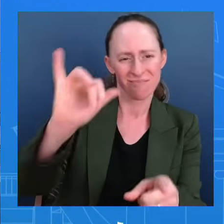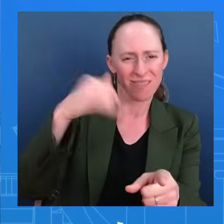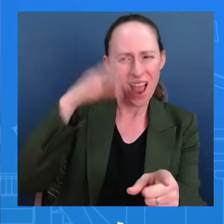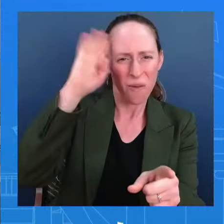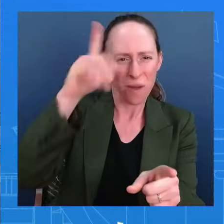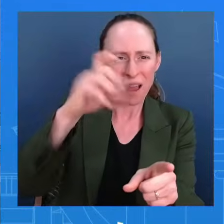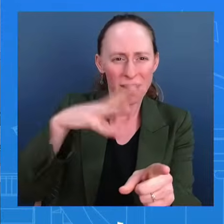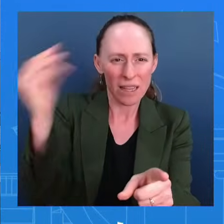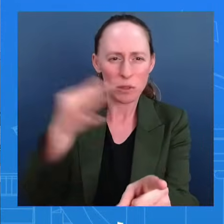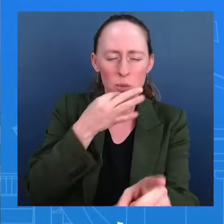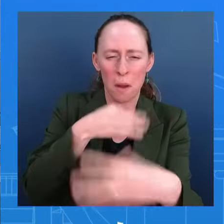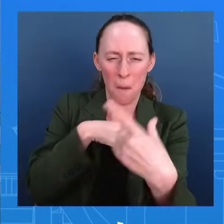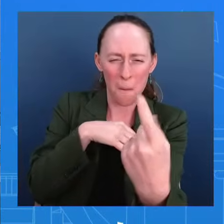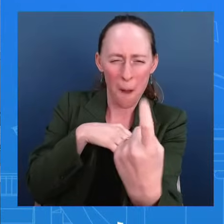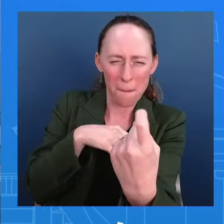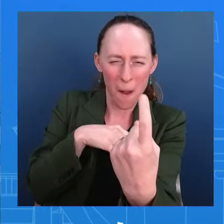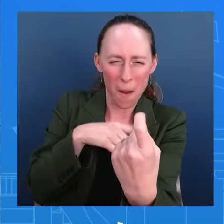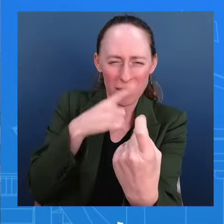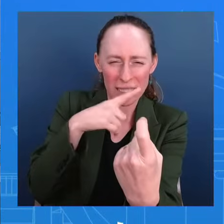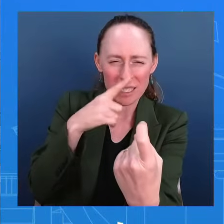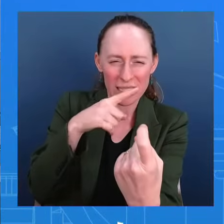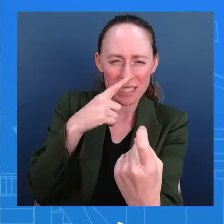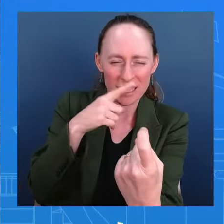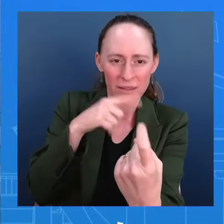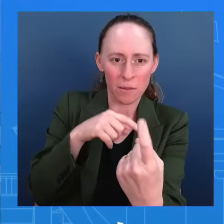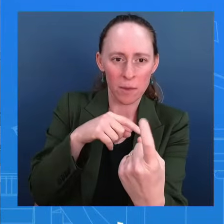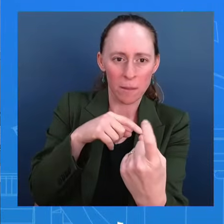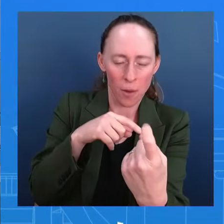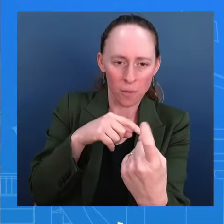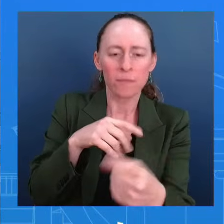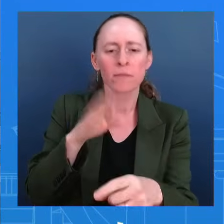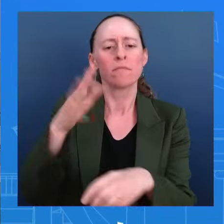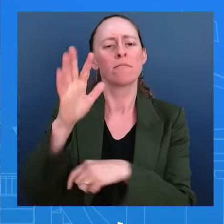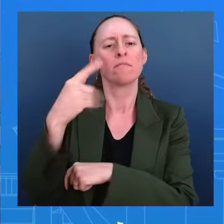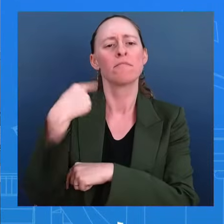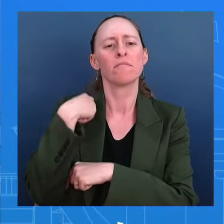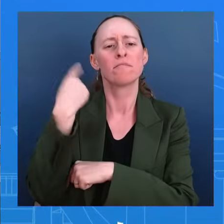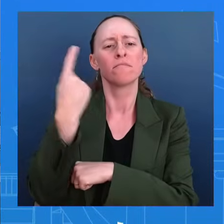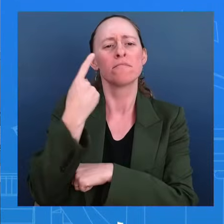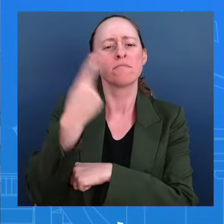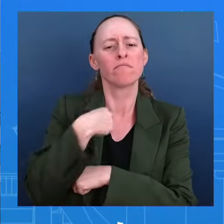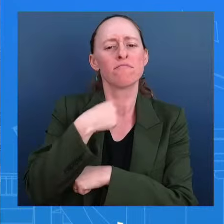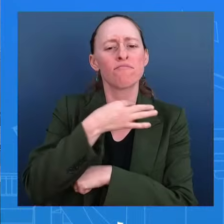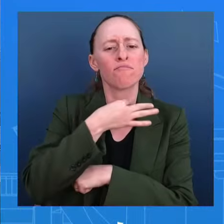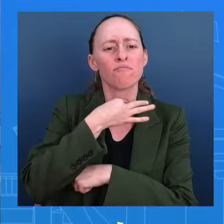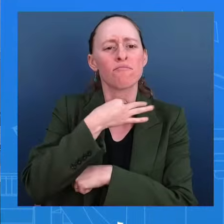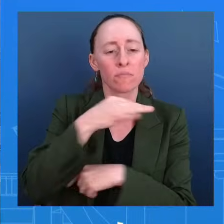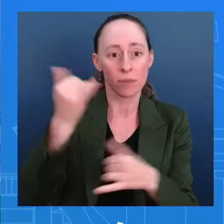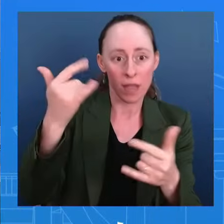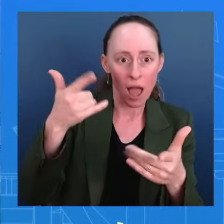that the election will still be able to be conducted by November -- that power outages, that roads will be safe to drive on so voters